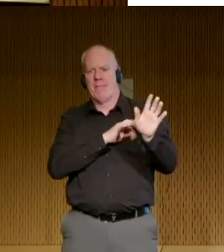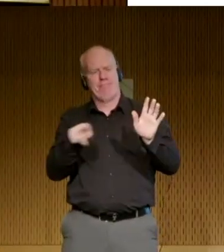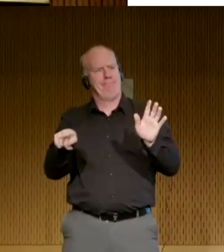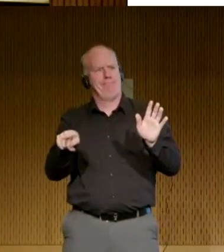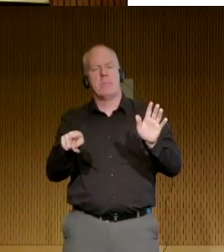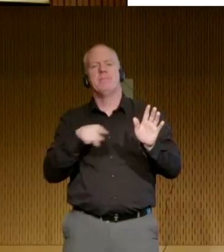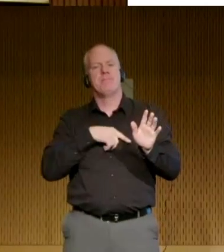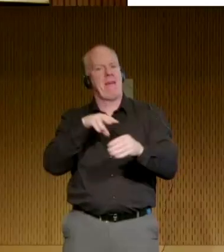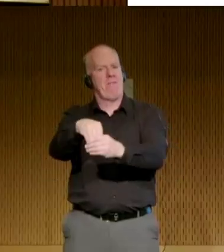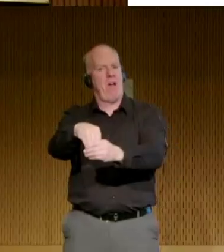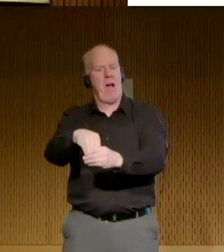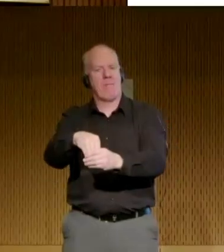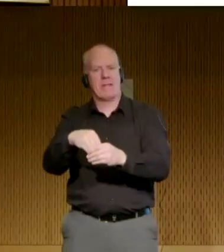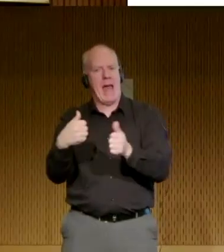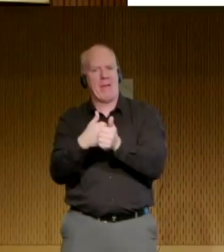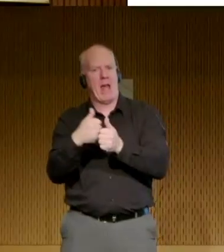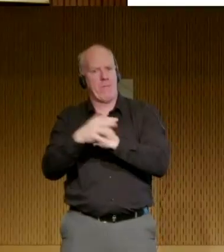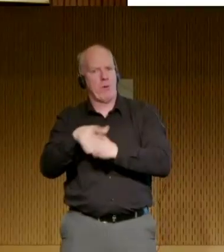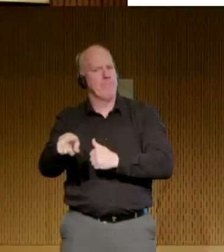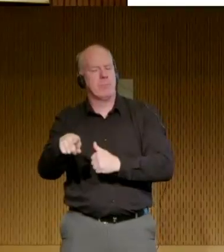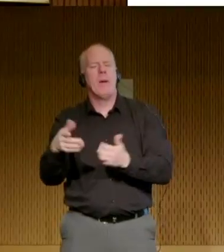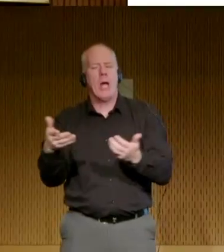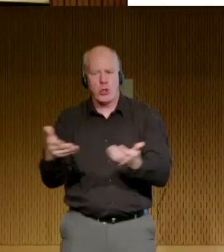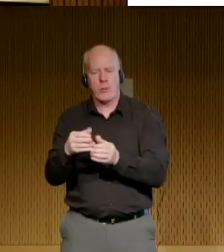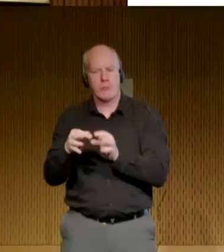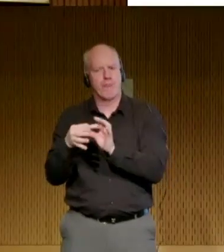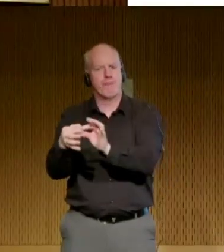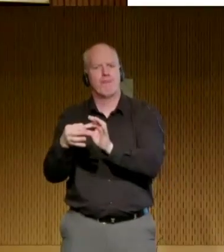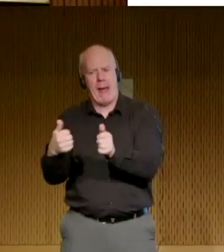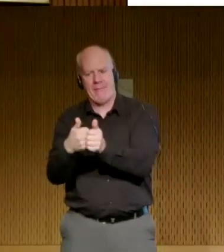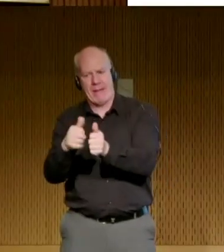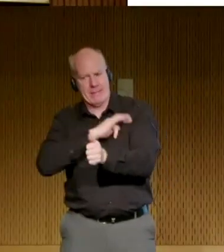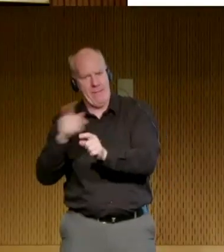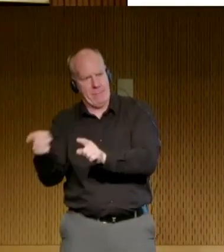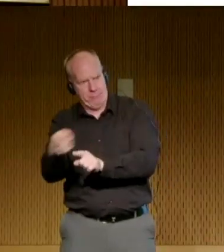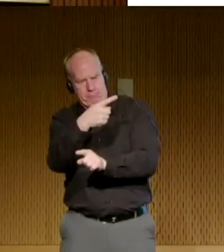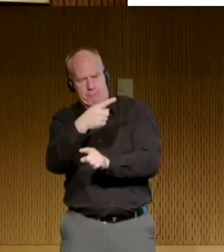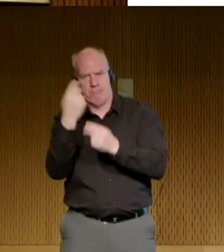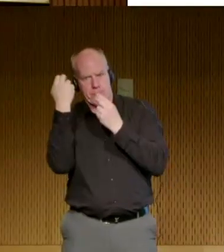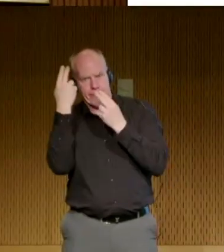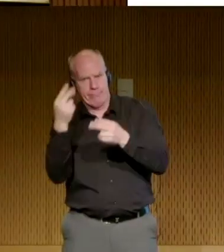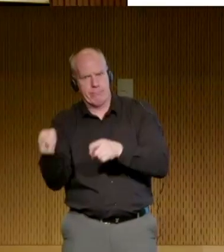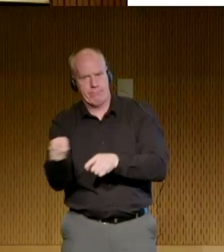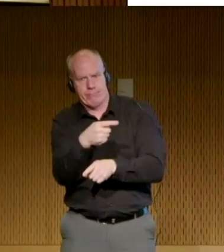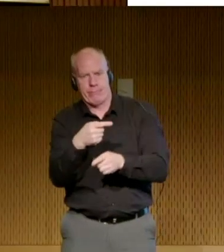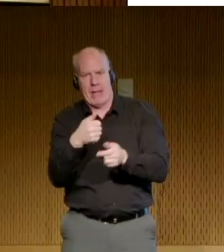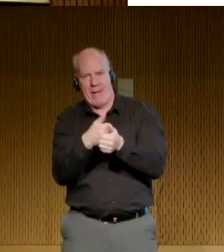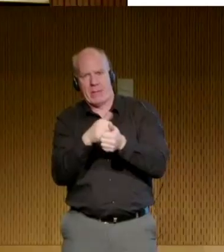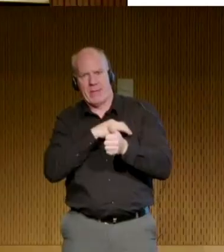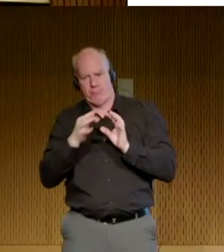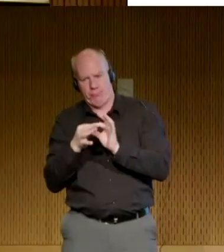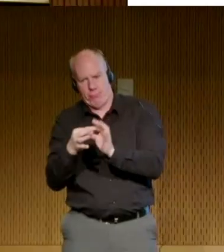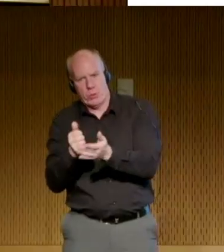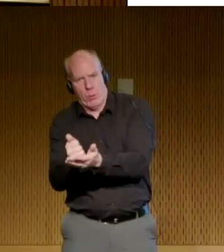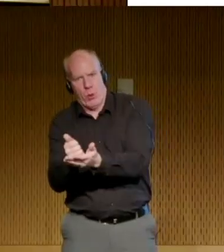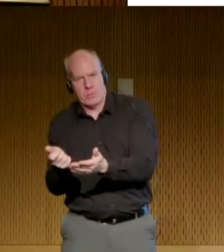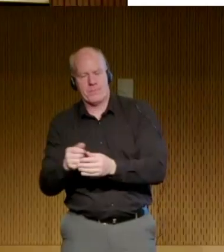to get involved in advocating for the learner. We try and encourage them to do that for themselves.